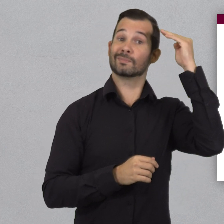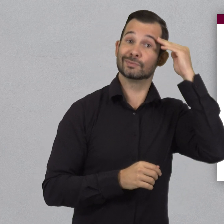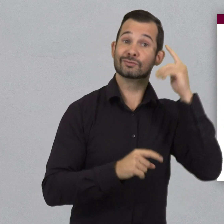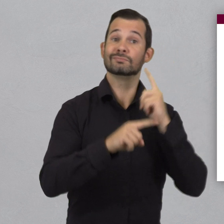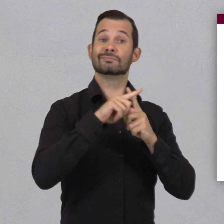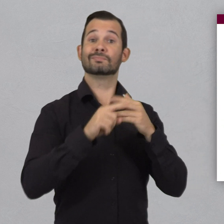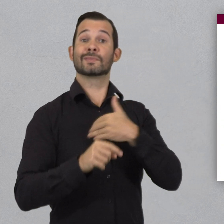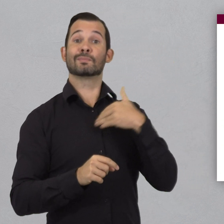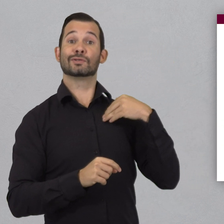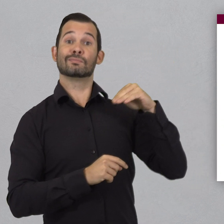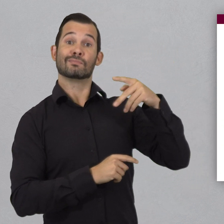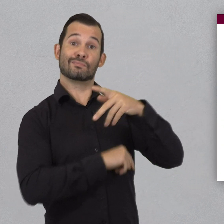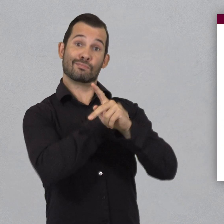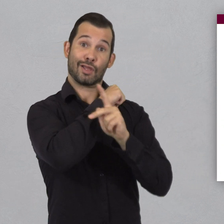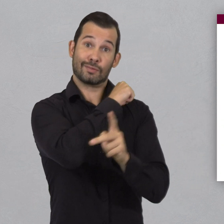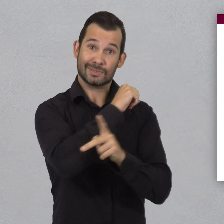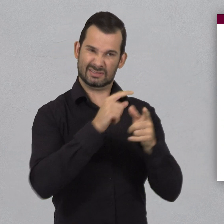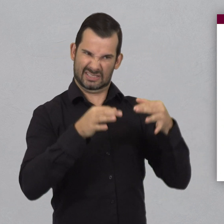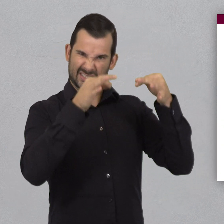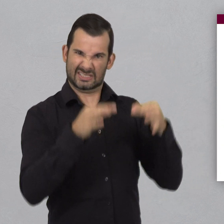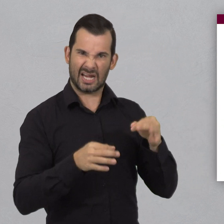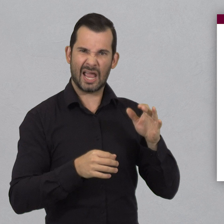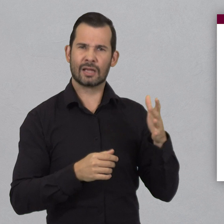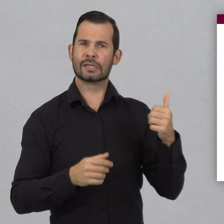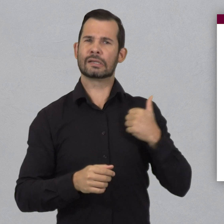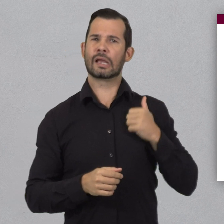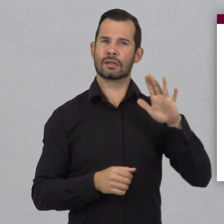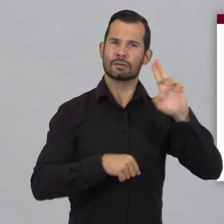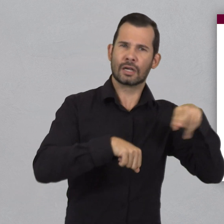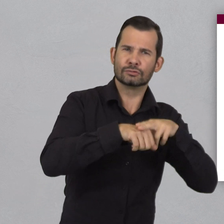The prime minister and members of Parliament decide on Canada’s